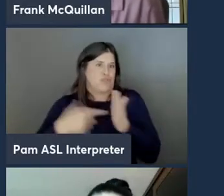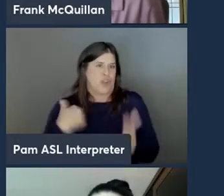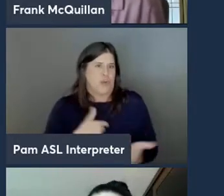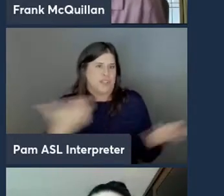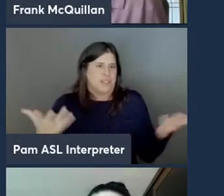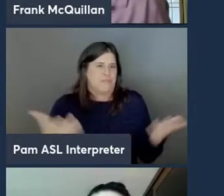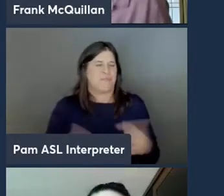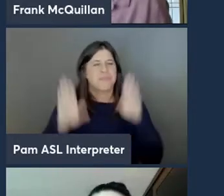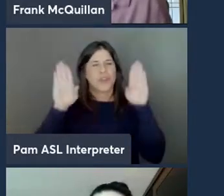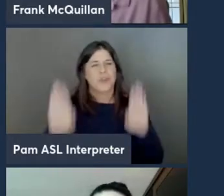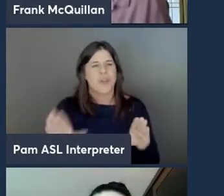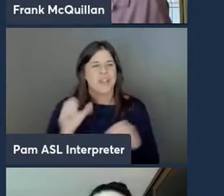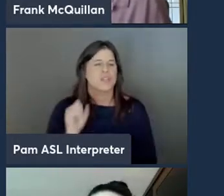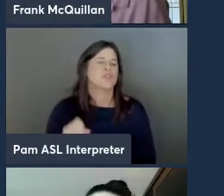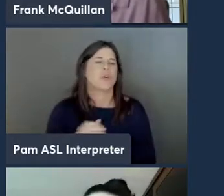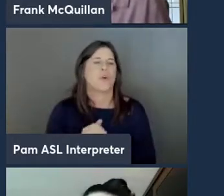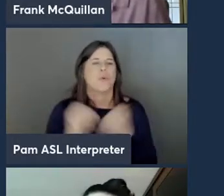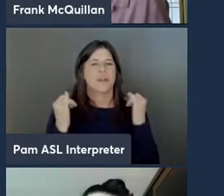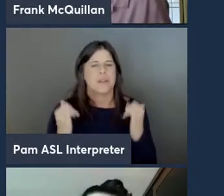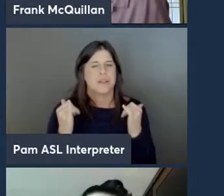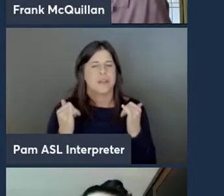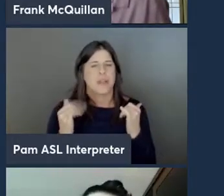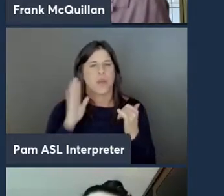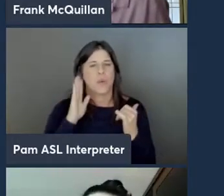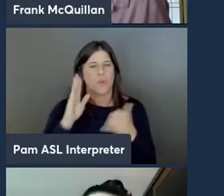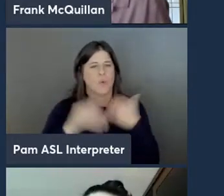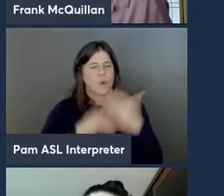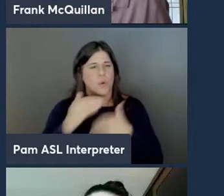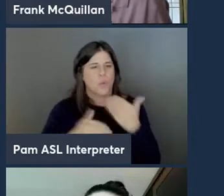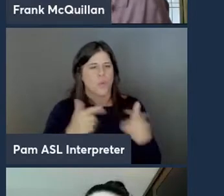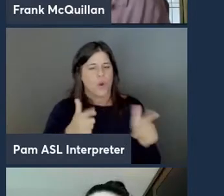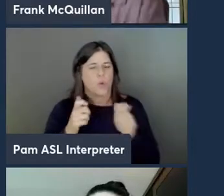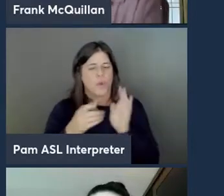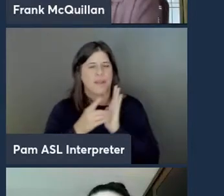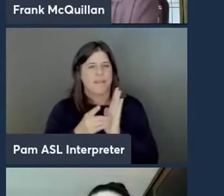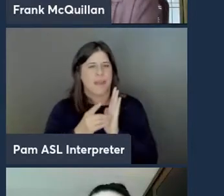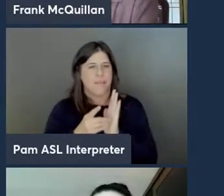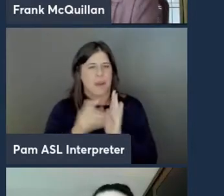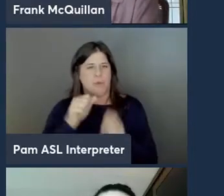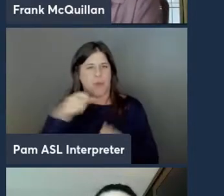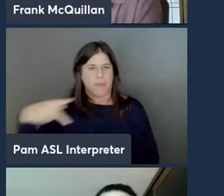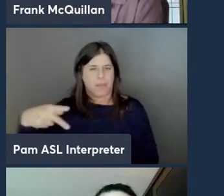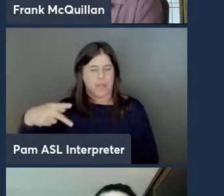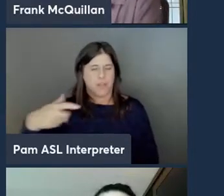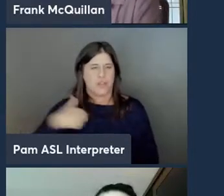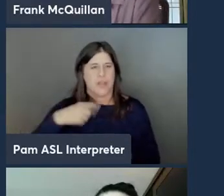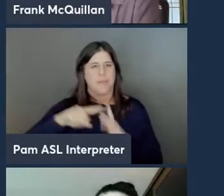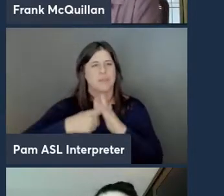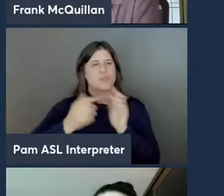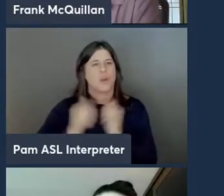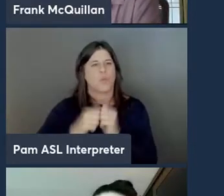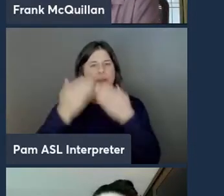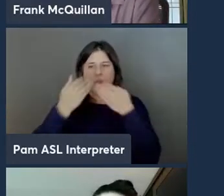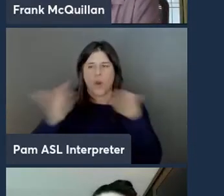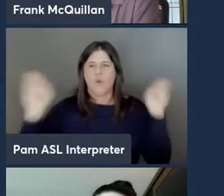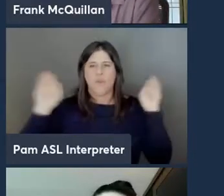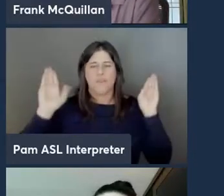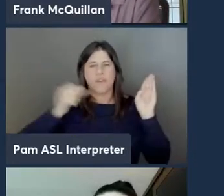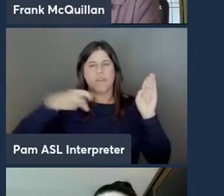So today we're gonna go through a quick demo application. I'm gonna start with an overview of the application we're working with today